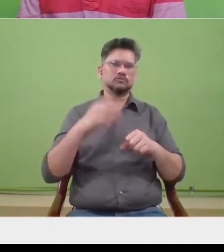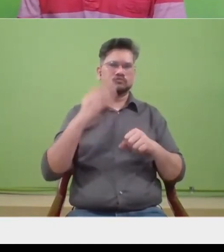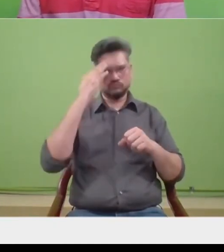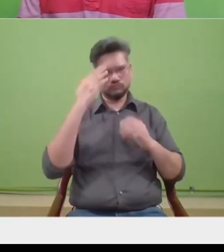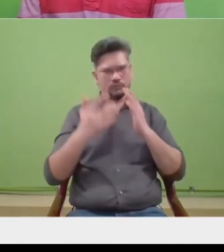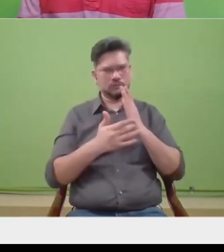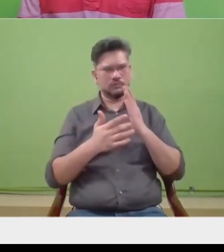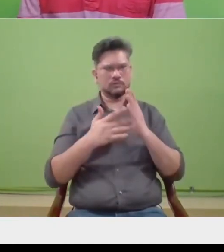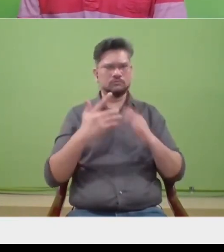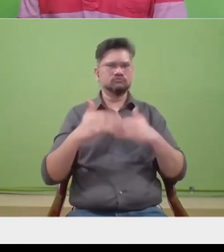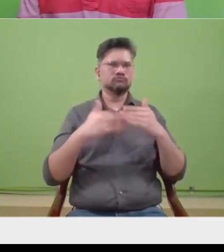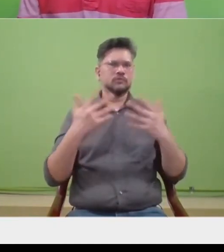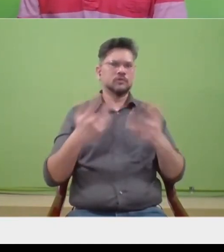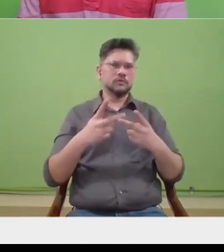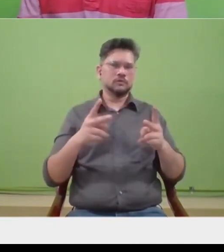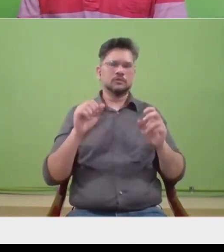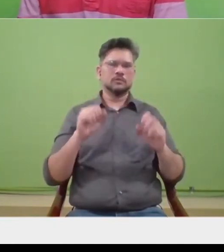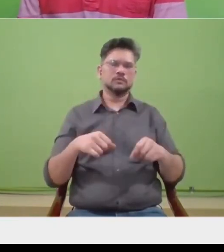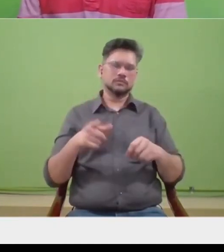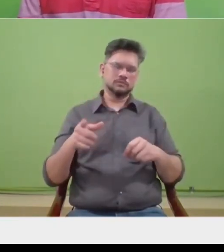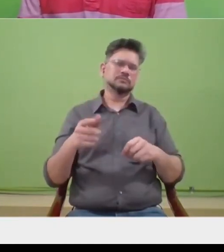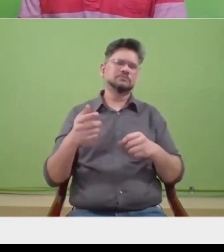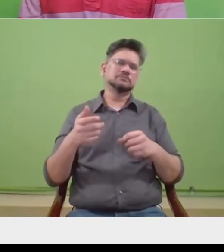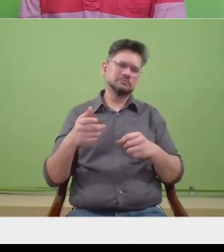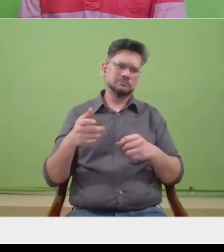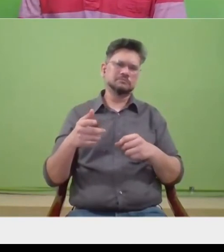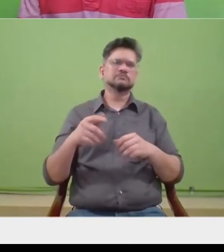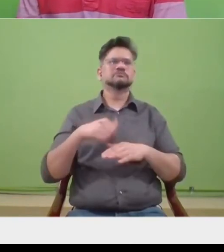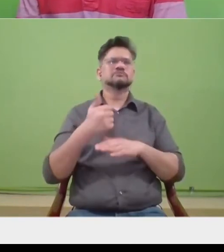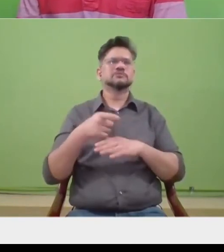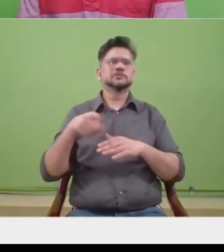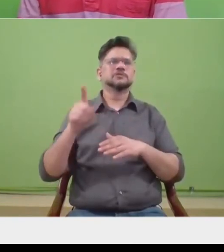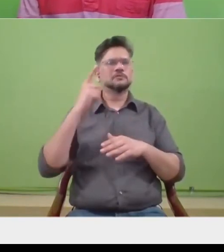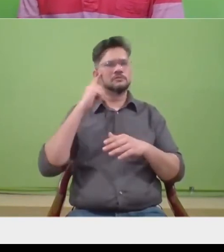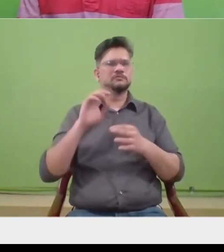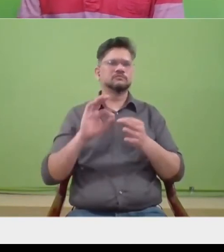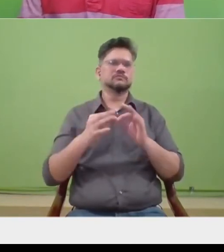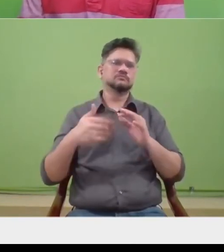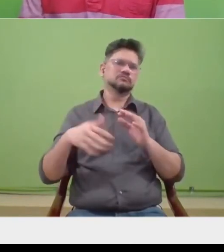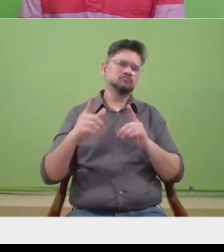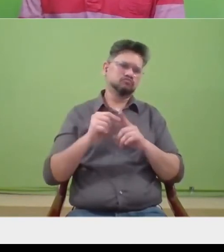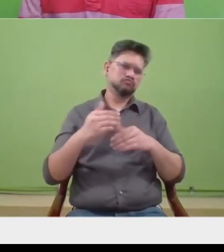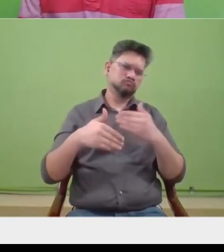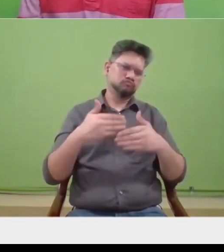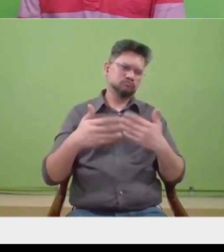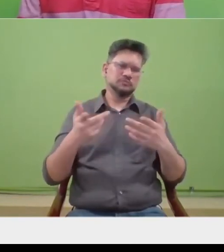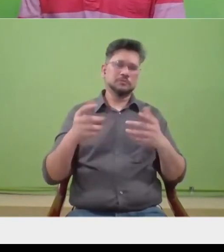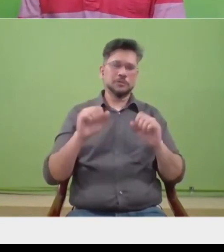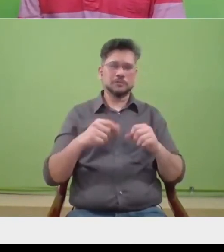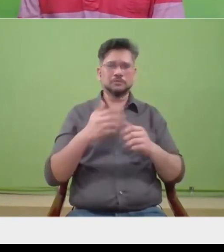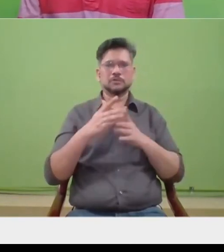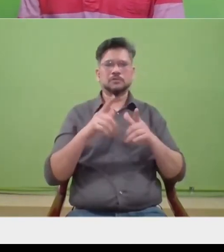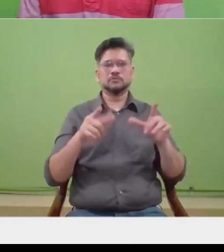that and set up an example of creating a module in sign linguistics teaching so there is one